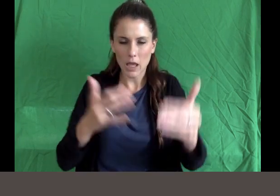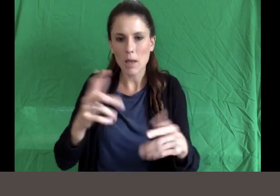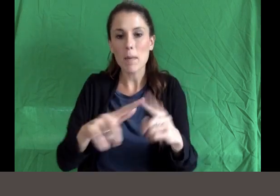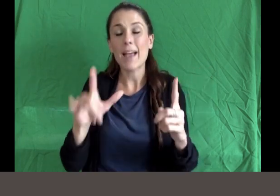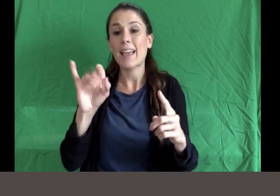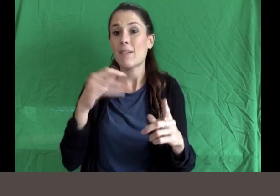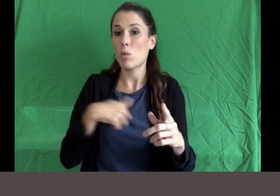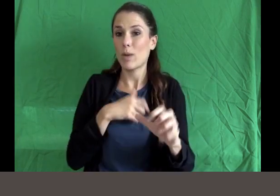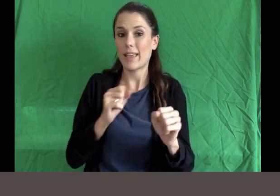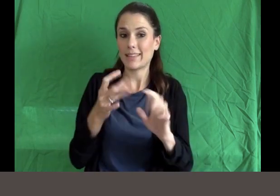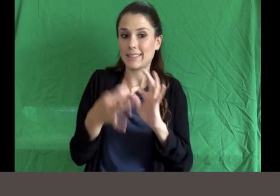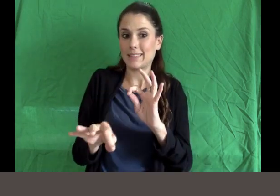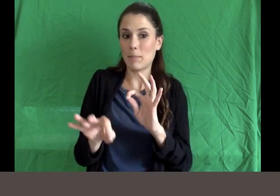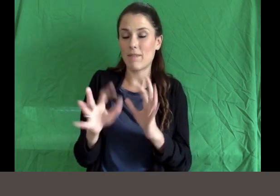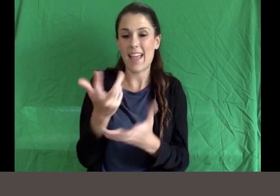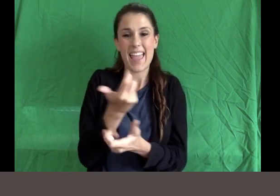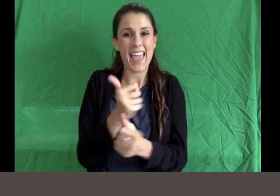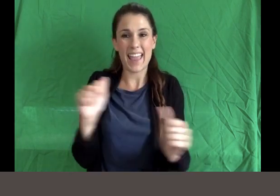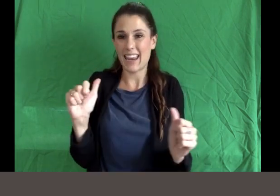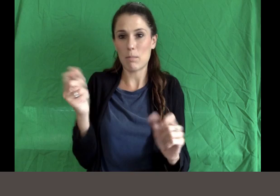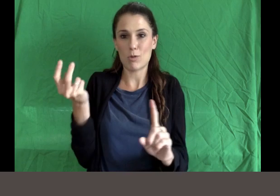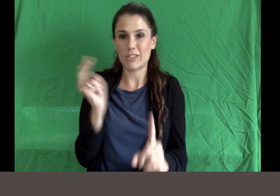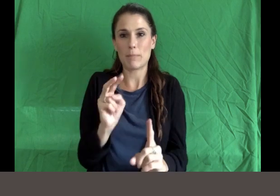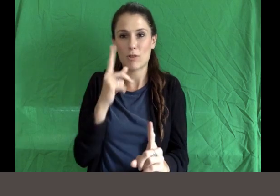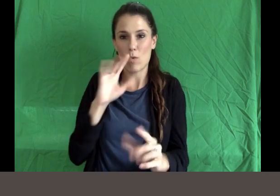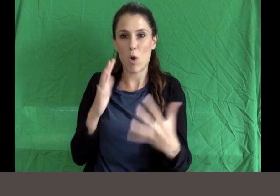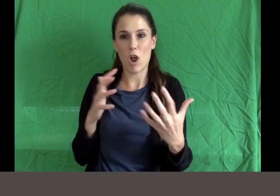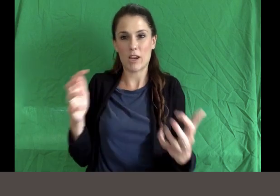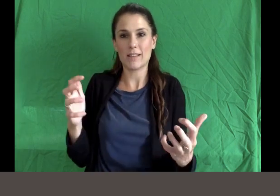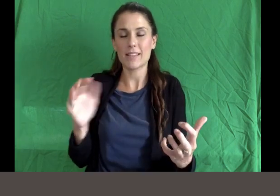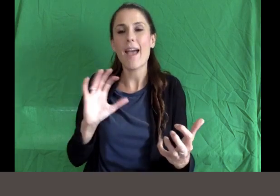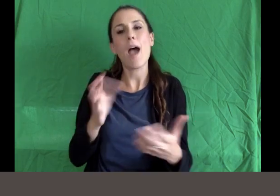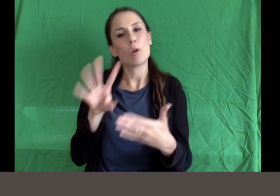completely from this chart so it's less to look at less to comprehend and therefore our message